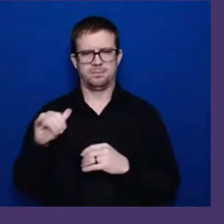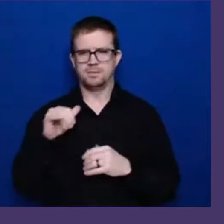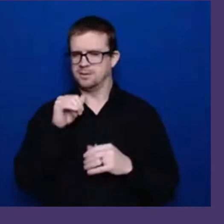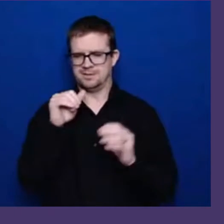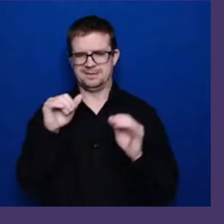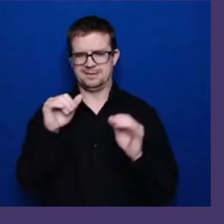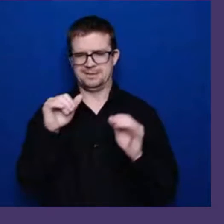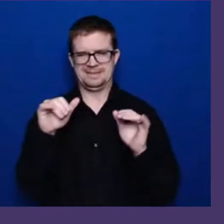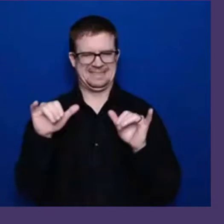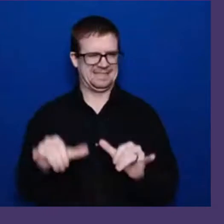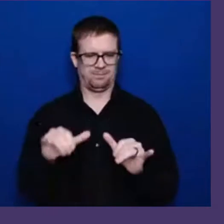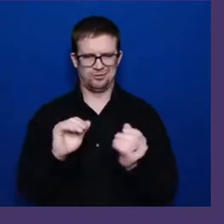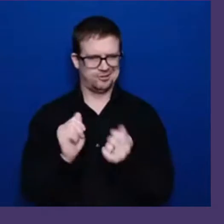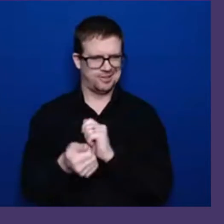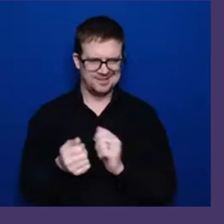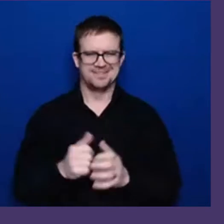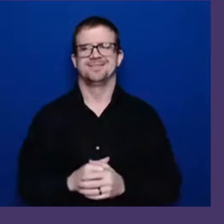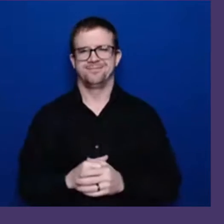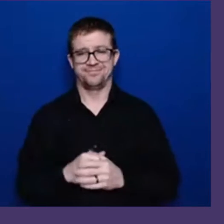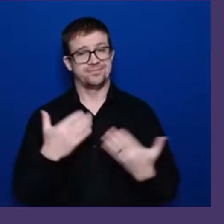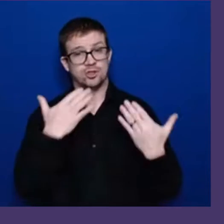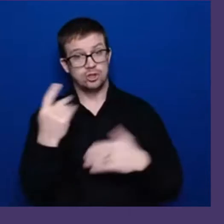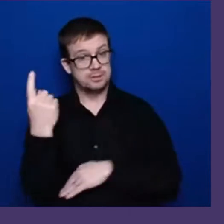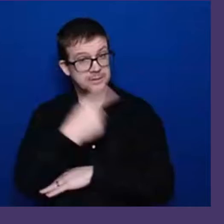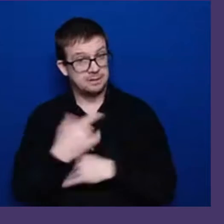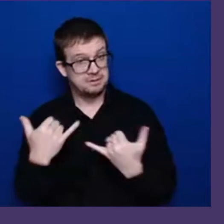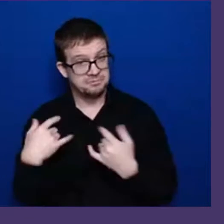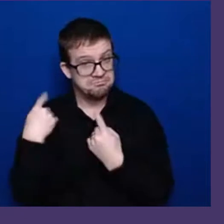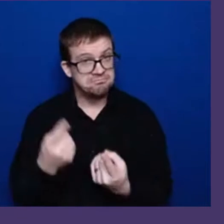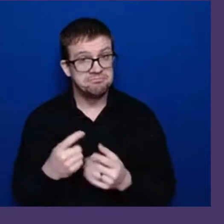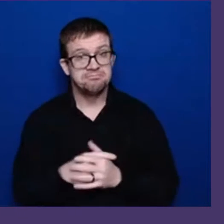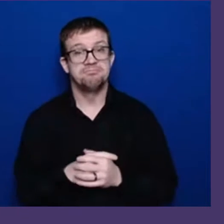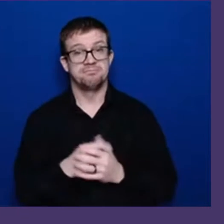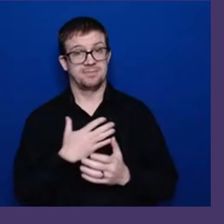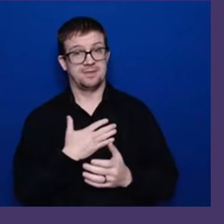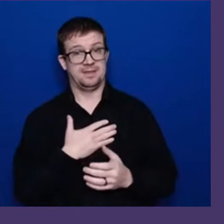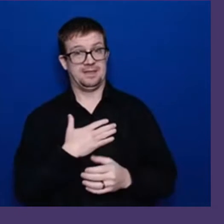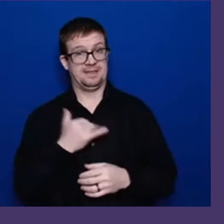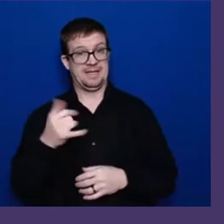This is my eighth Ability Summit that I've worked on,